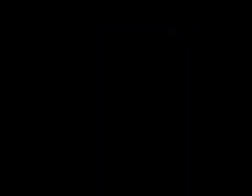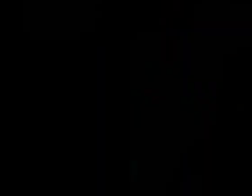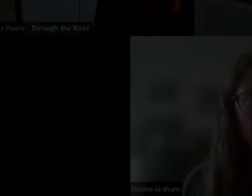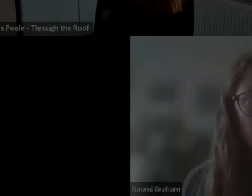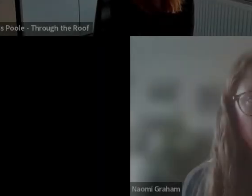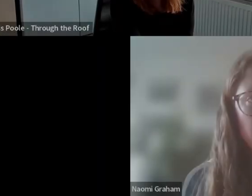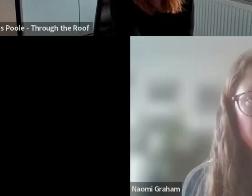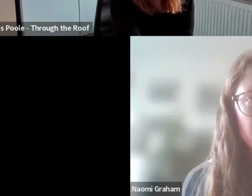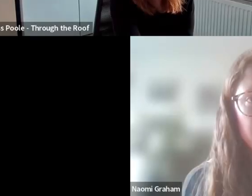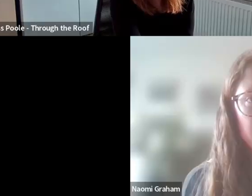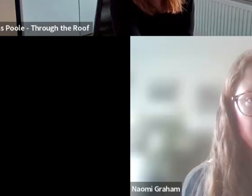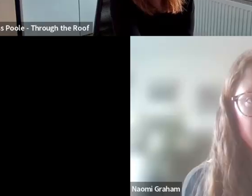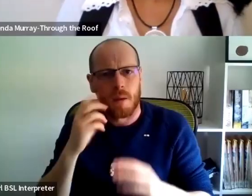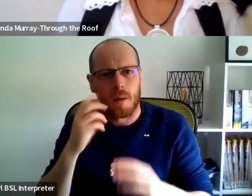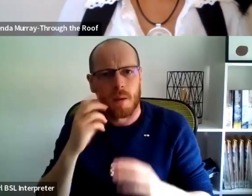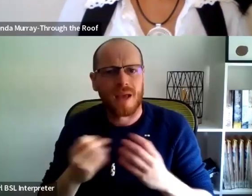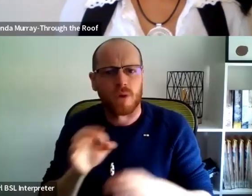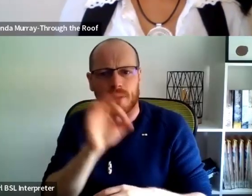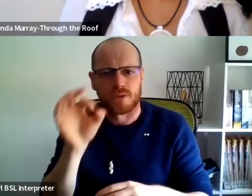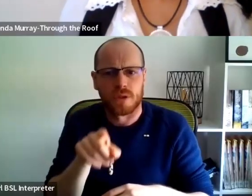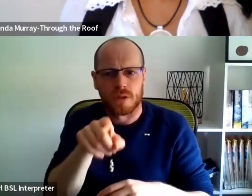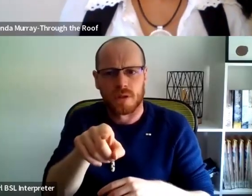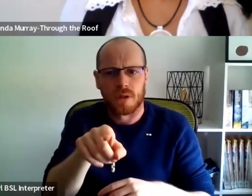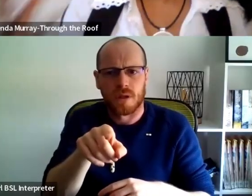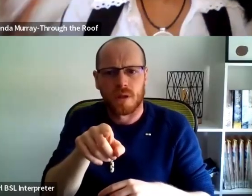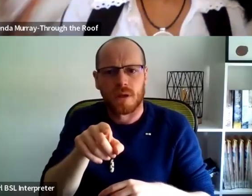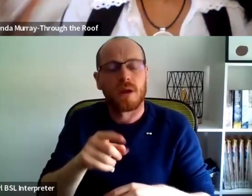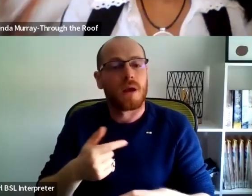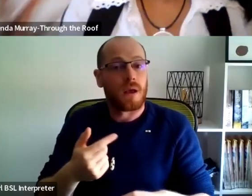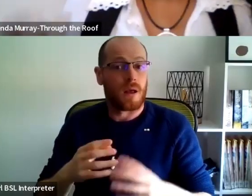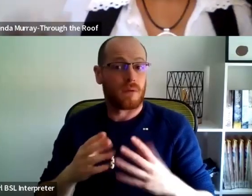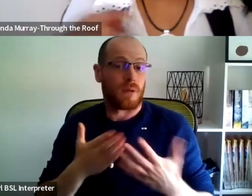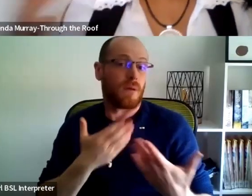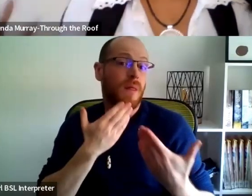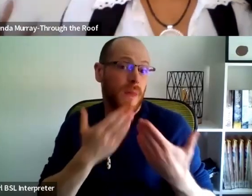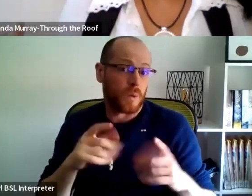Yeah well we have, I've been looking at some of the themes, thank you so much Naomi, and I think